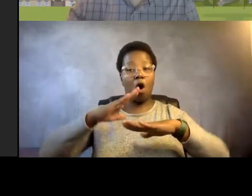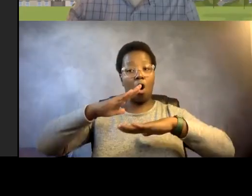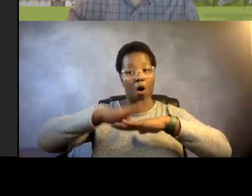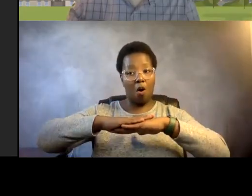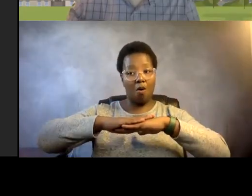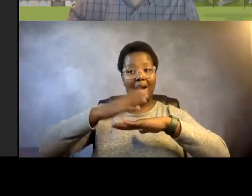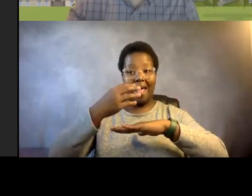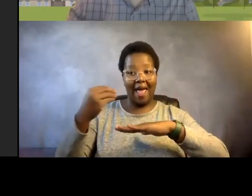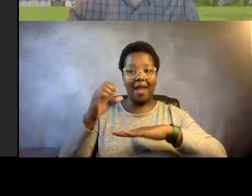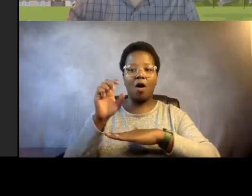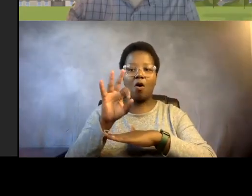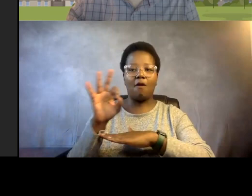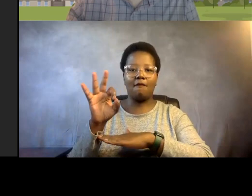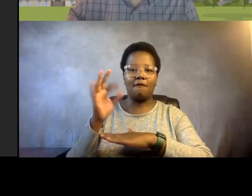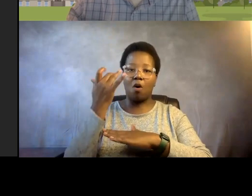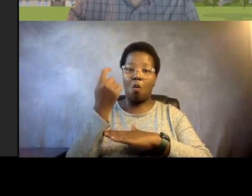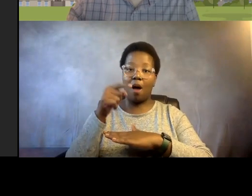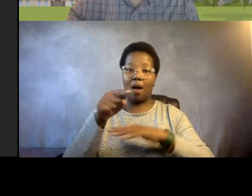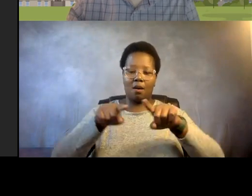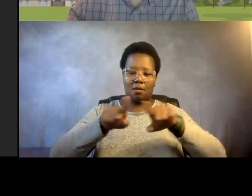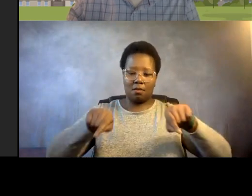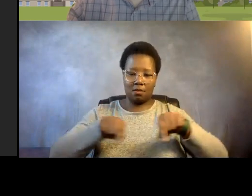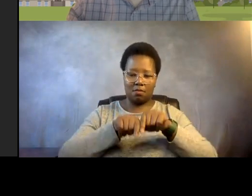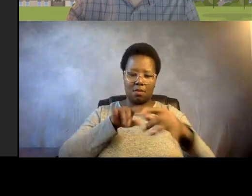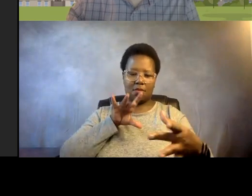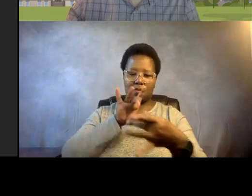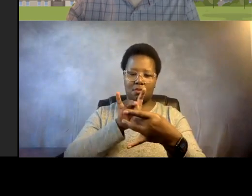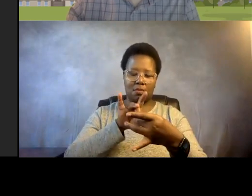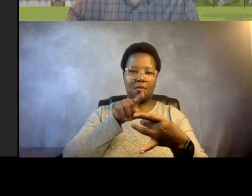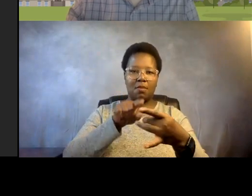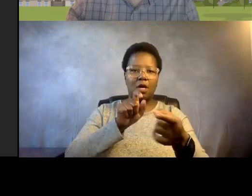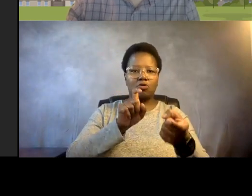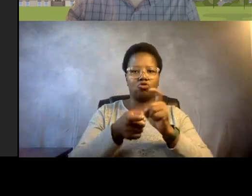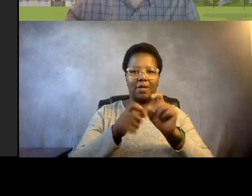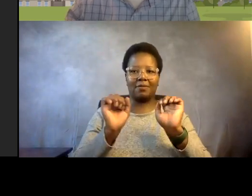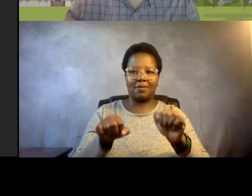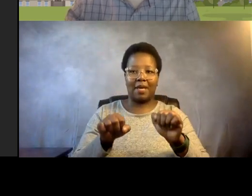keyboard interaction can change when a screen reader is running. Other types of interactions,